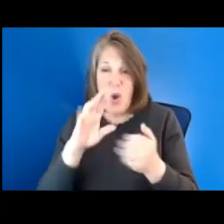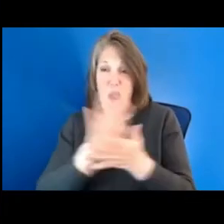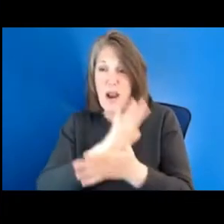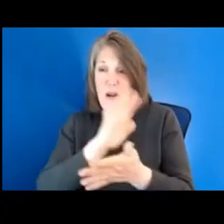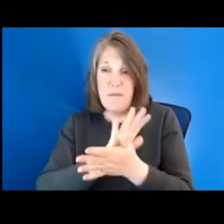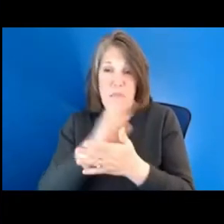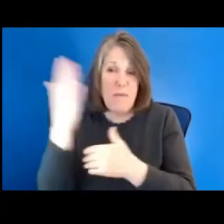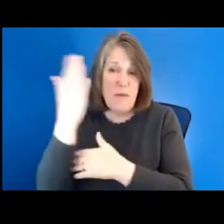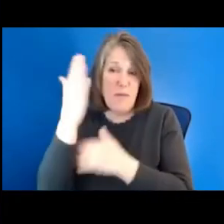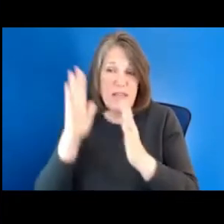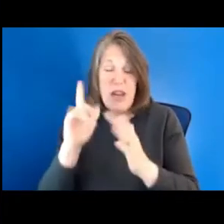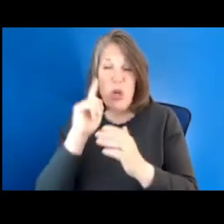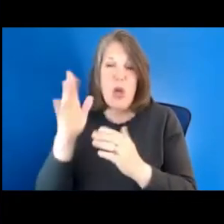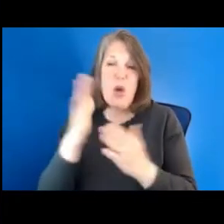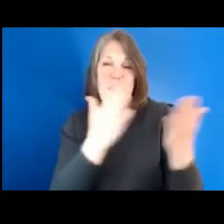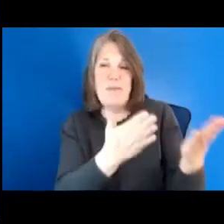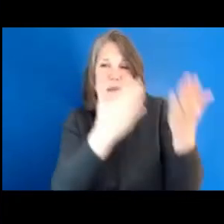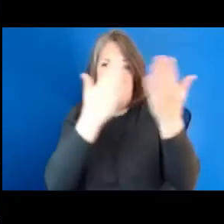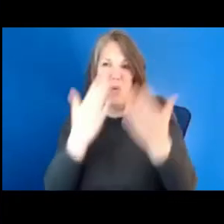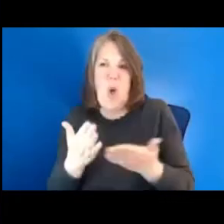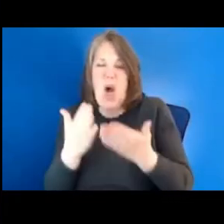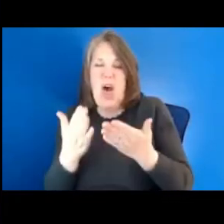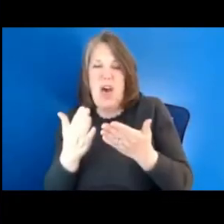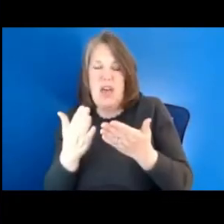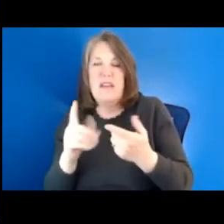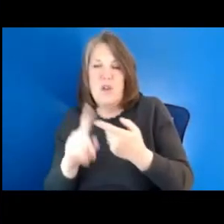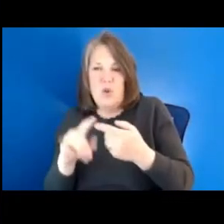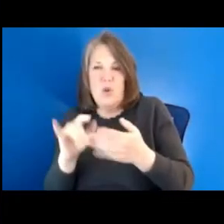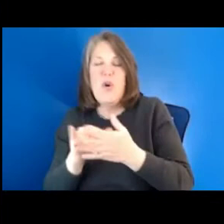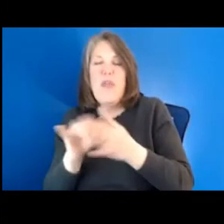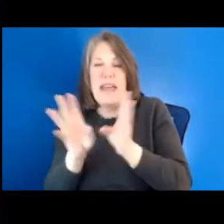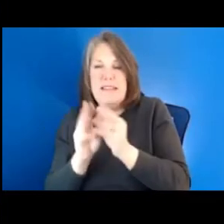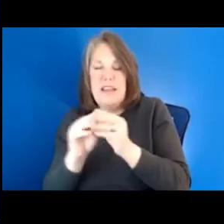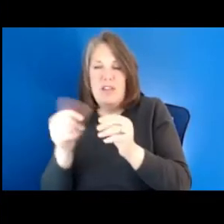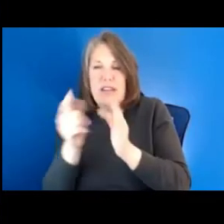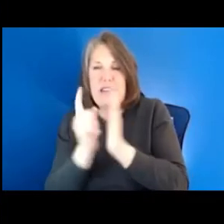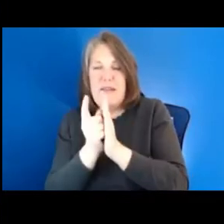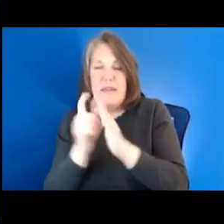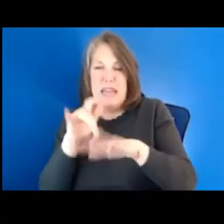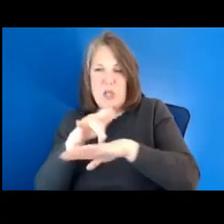17:20:18 , you will be brought to that session 10 minutes early.